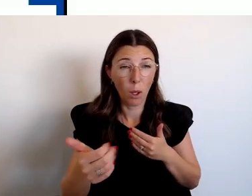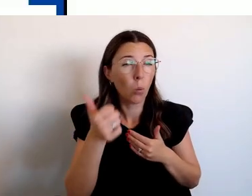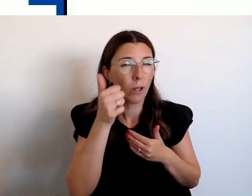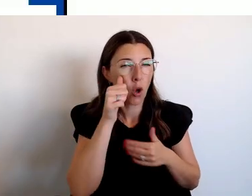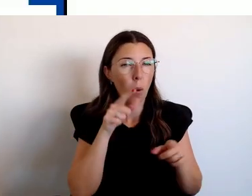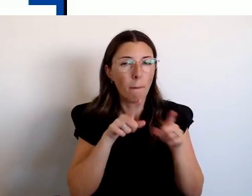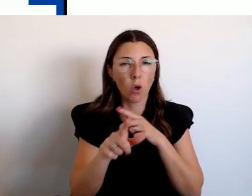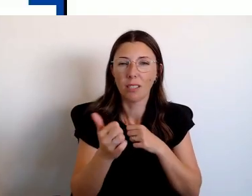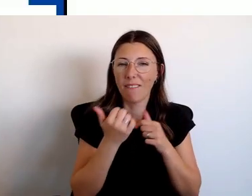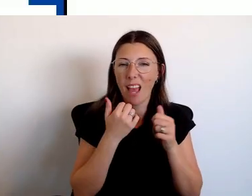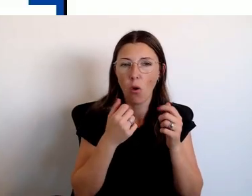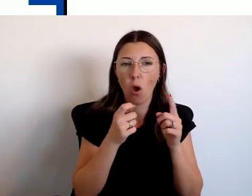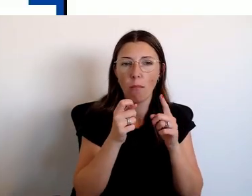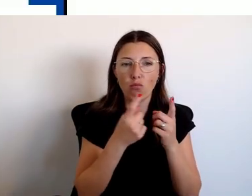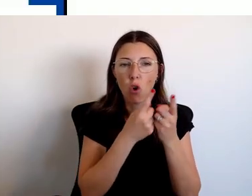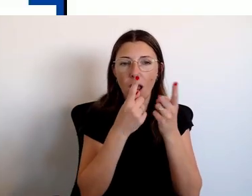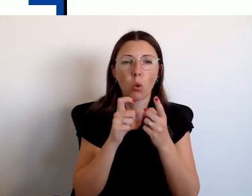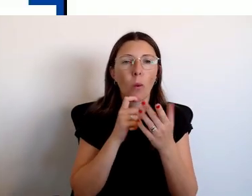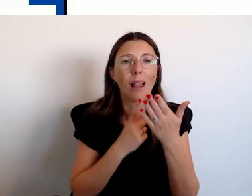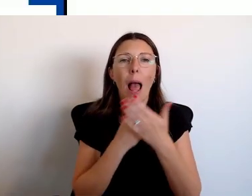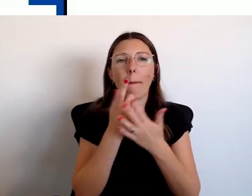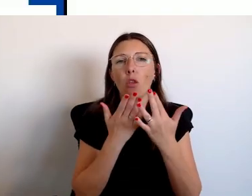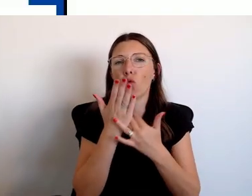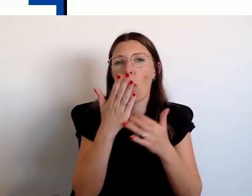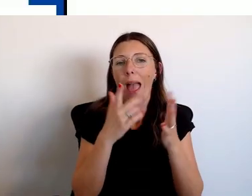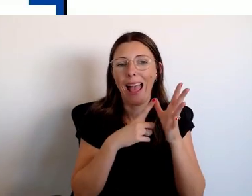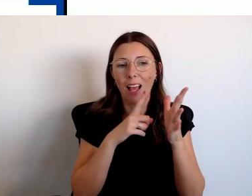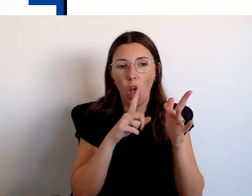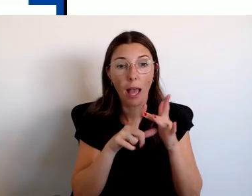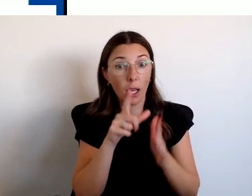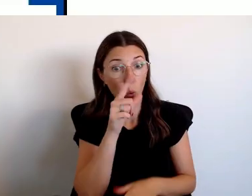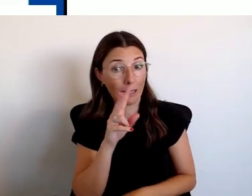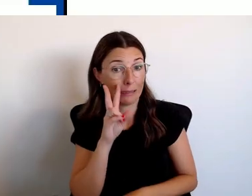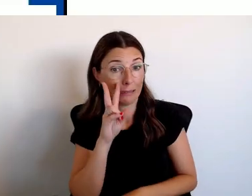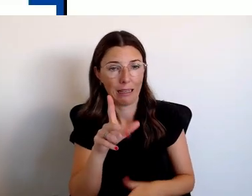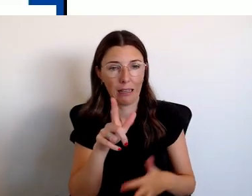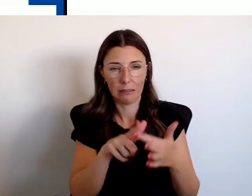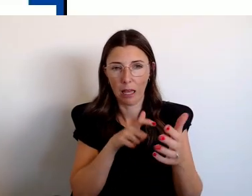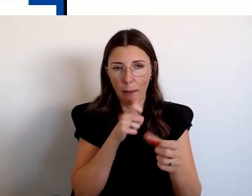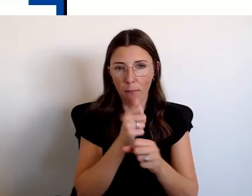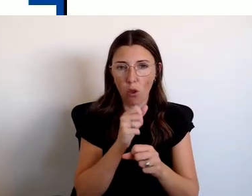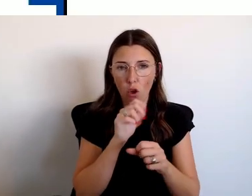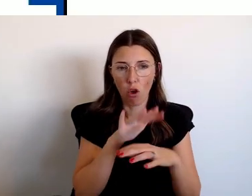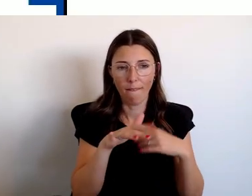products will happen through AI? And again, you'll see an example there of a custom agent that we've built.